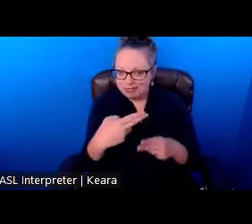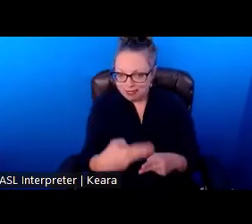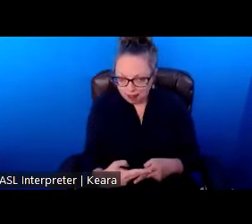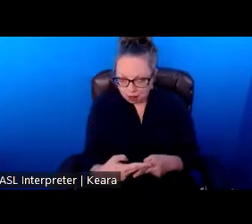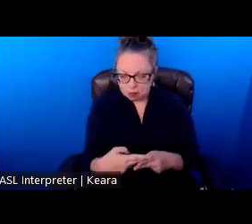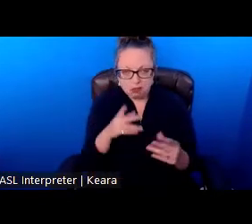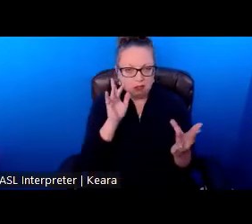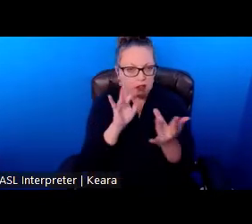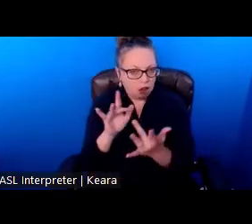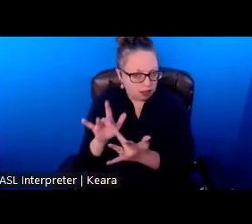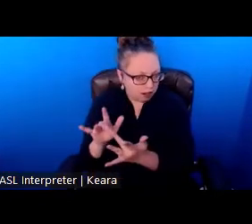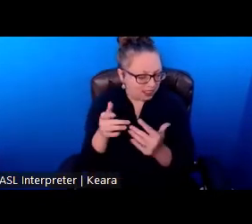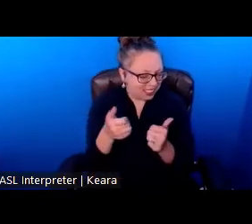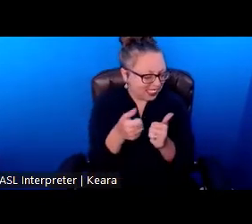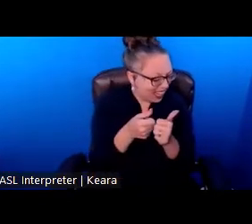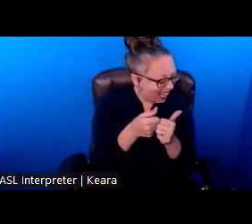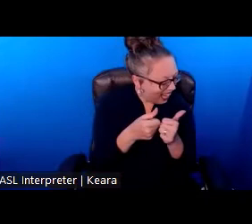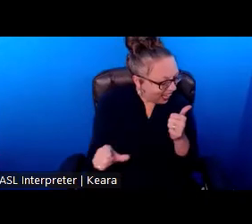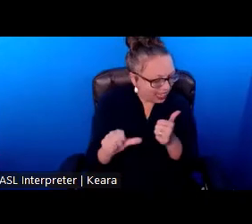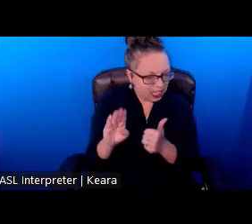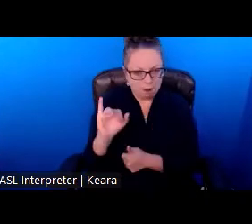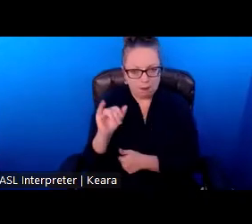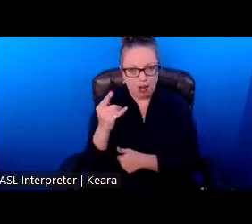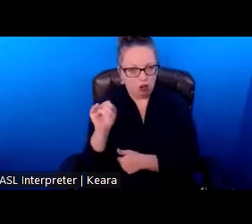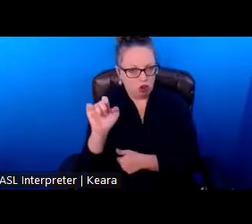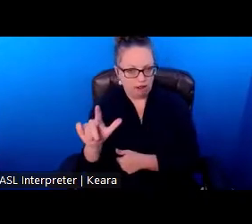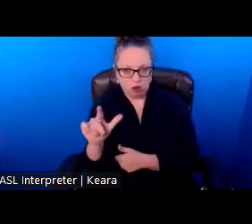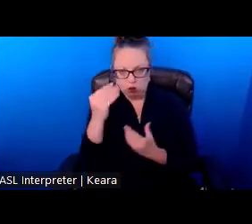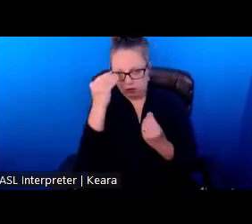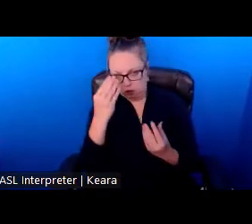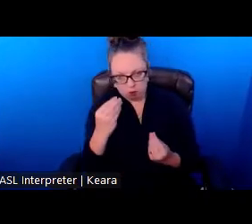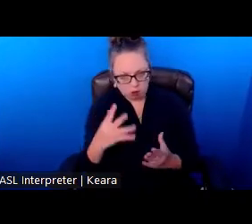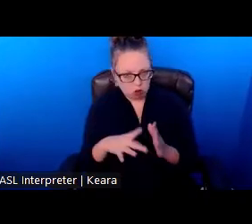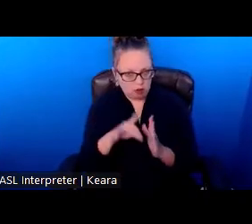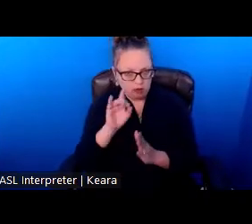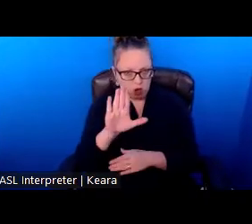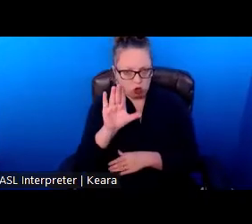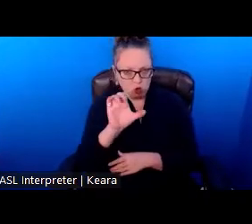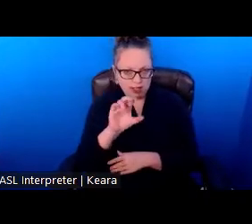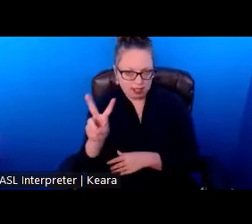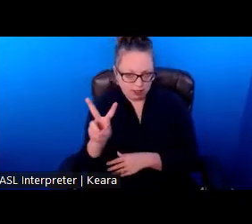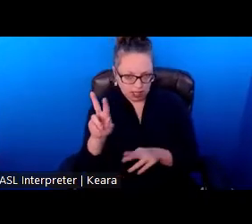Any biographical information that could be found in your CV or resume including: your